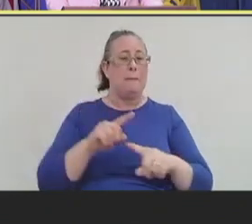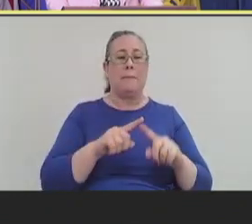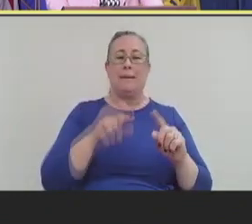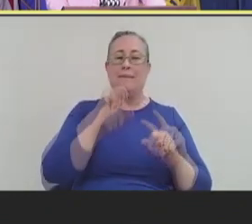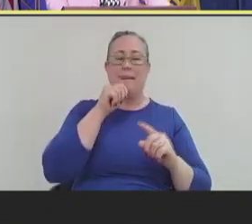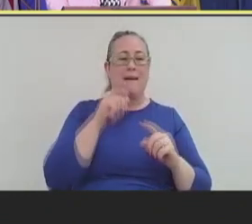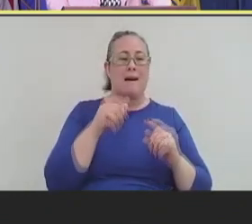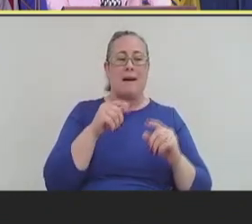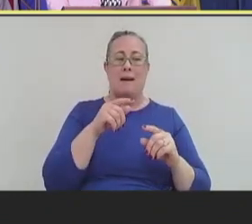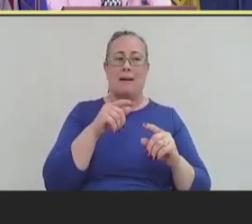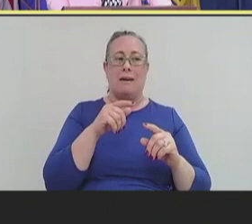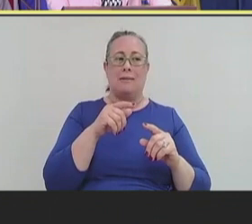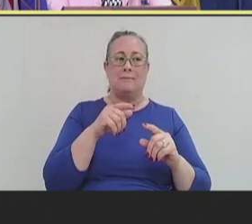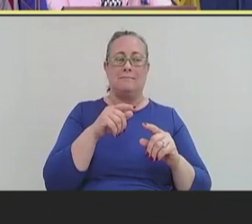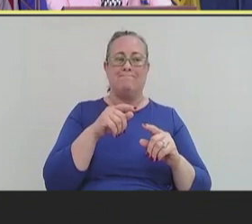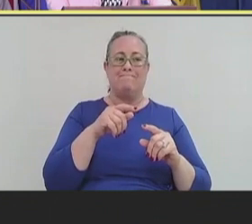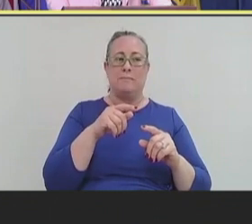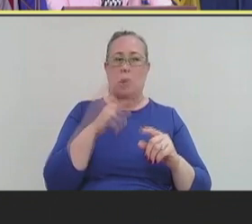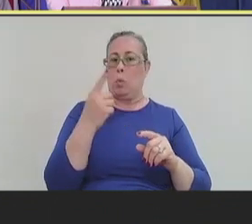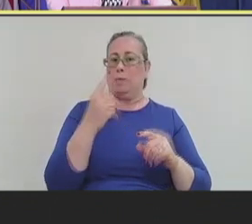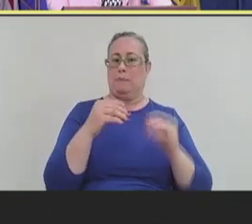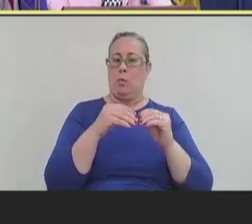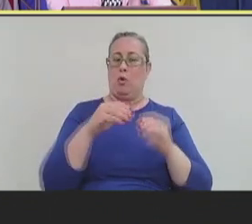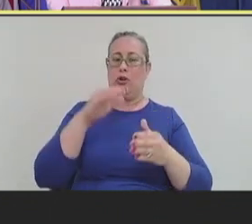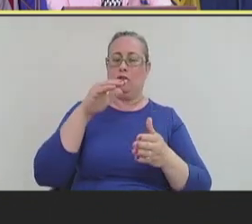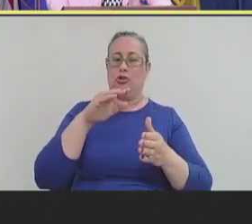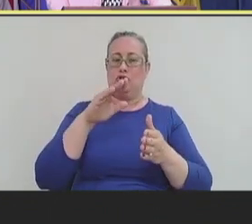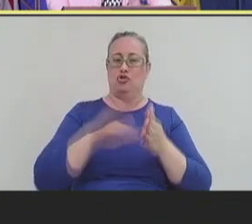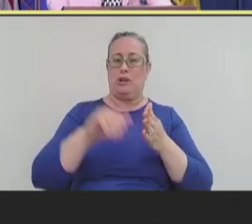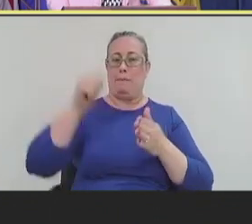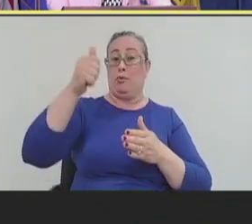I think that is a huge issue that a lot of programs are running into